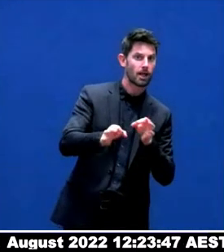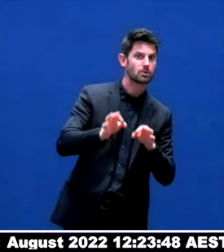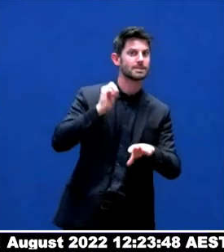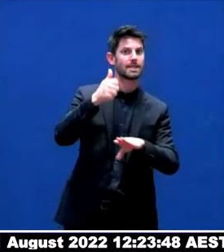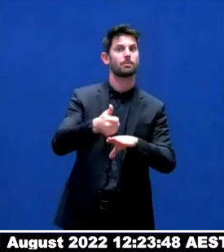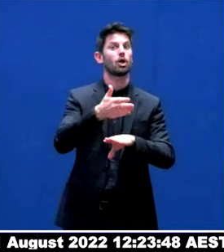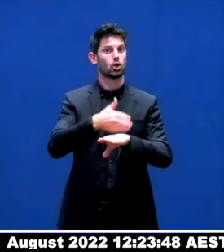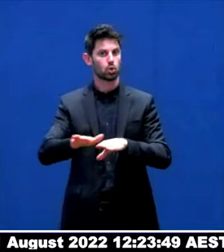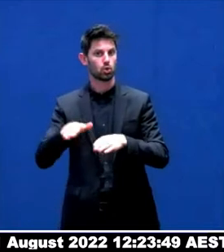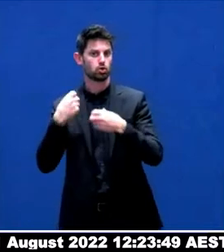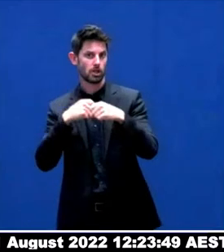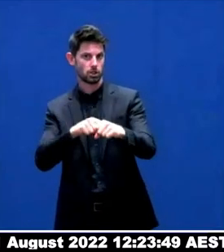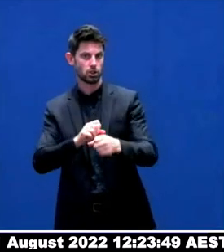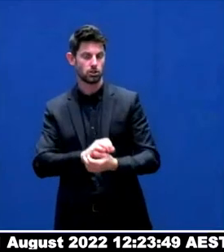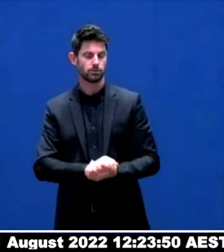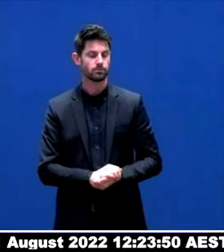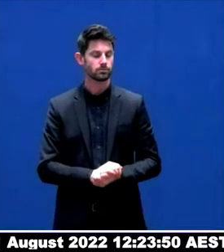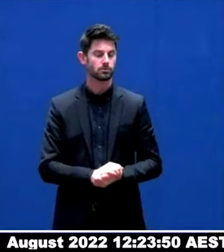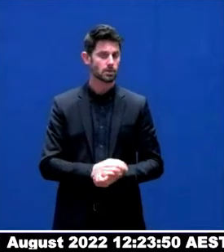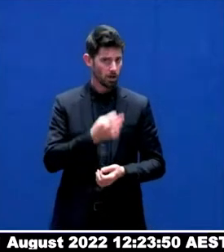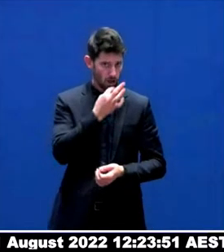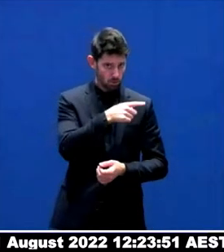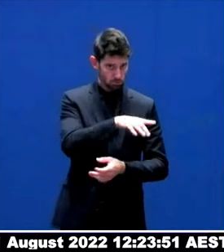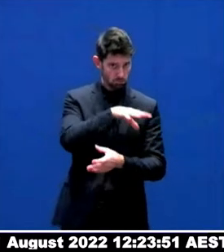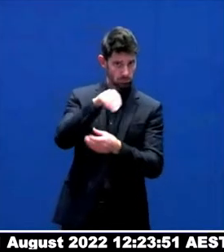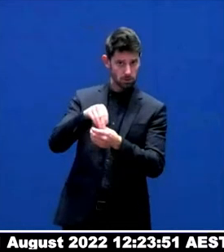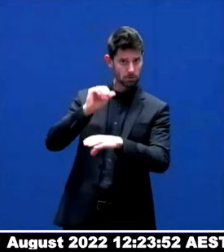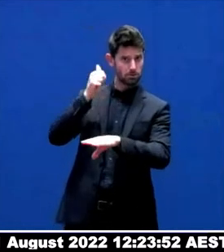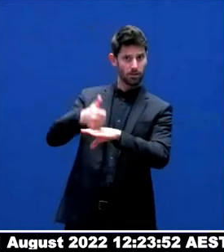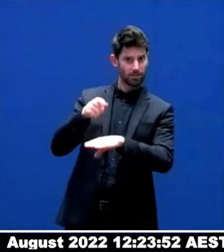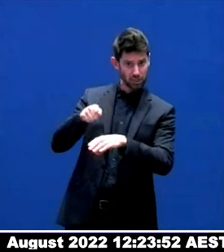Were you involved in the development of this Strategy? I was not. That was before my time.